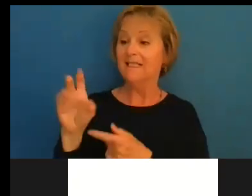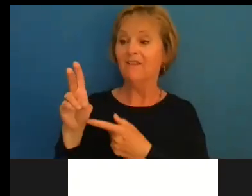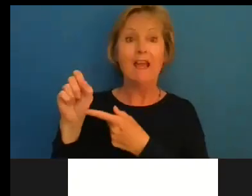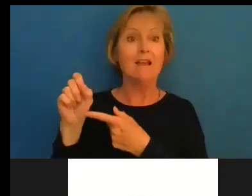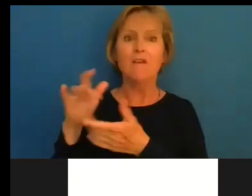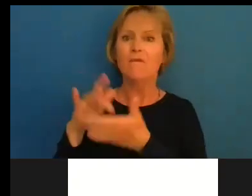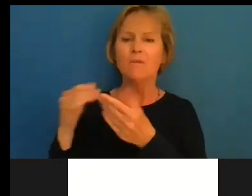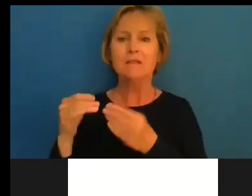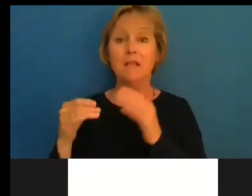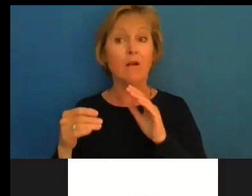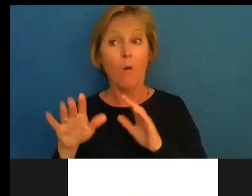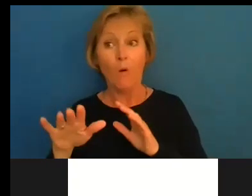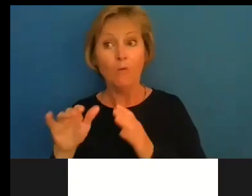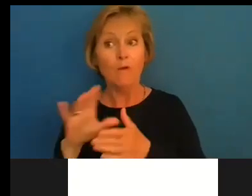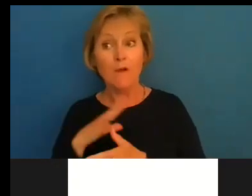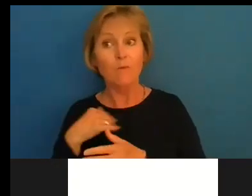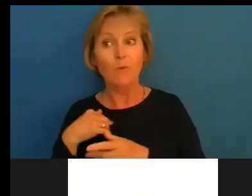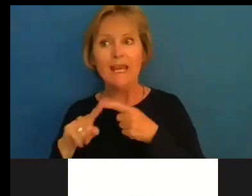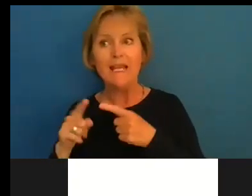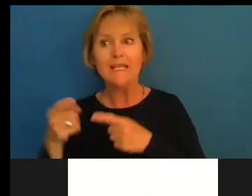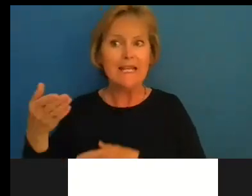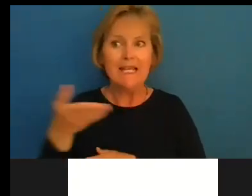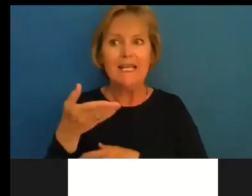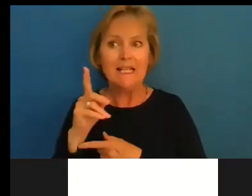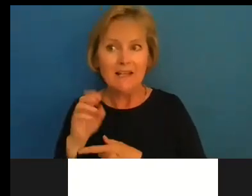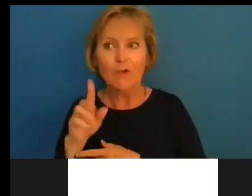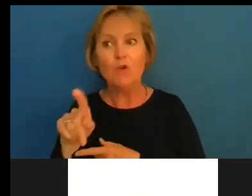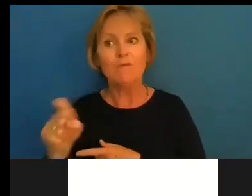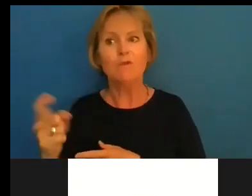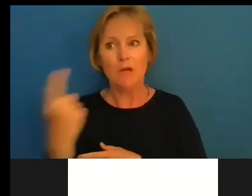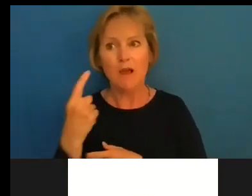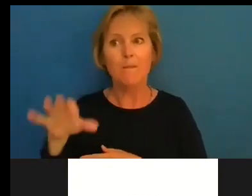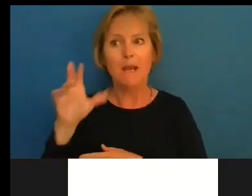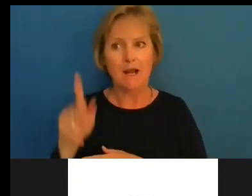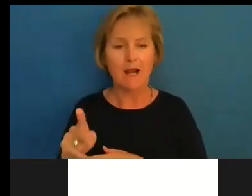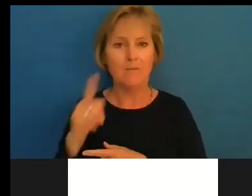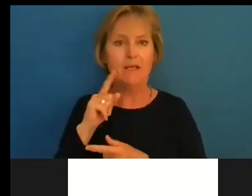you know, that's fine, but we can't deliver Tramadol. You have to pick it up, because it's a controlled substance.